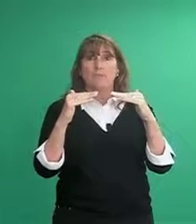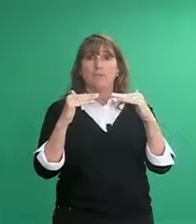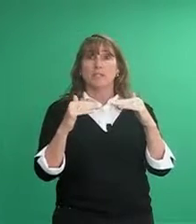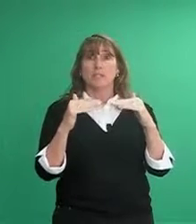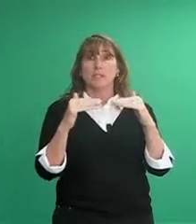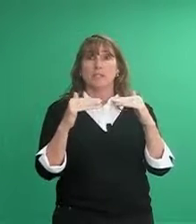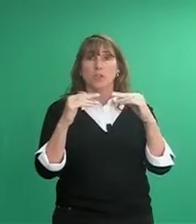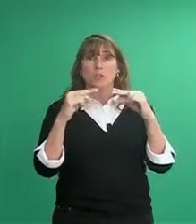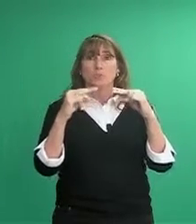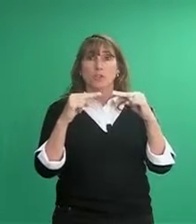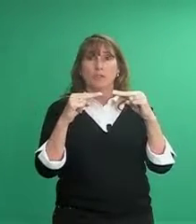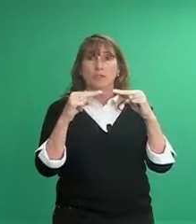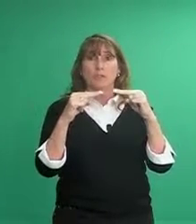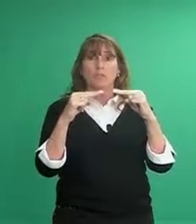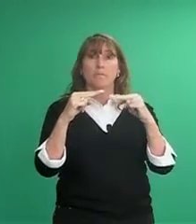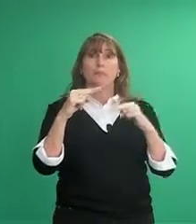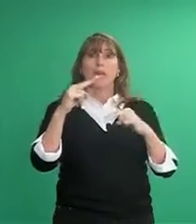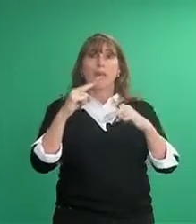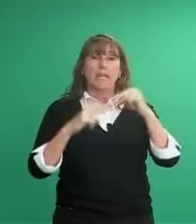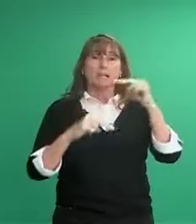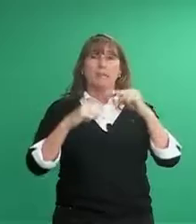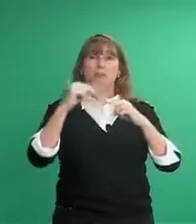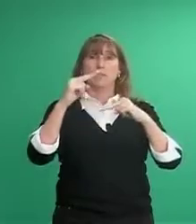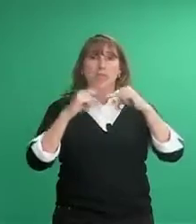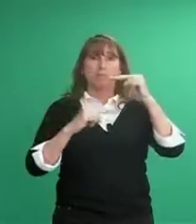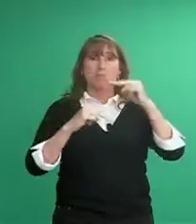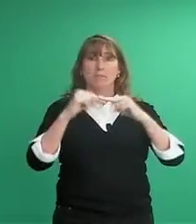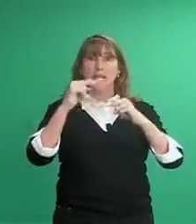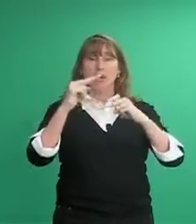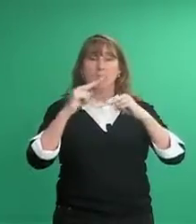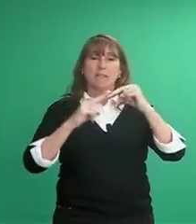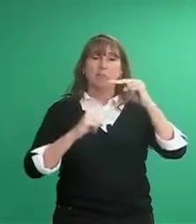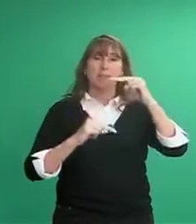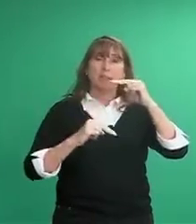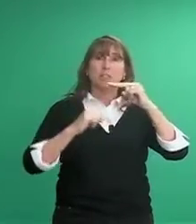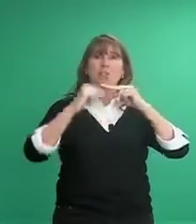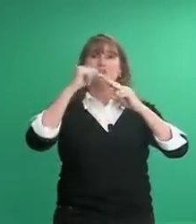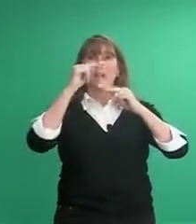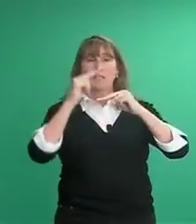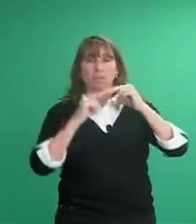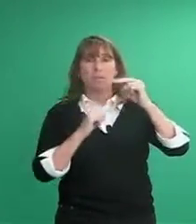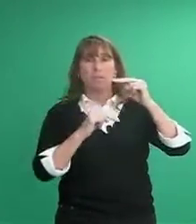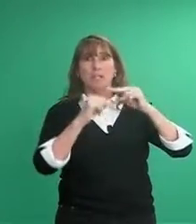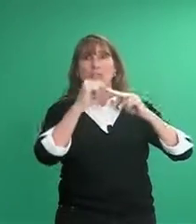This book is showing it with the two and then you just tap. As if you're like constructing something